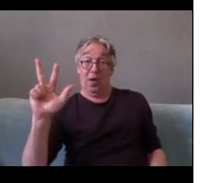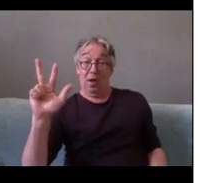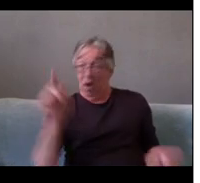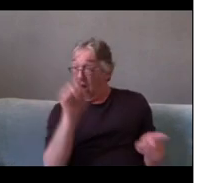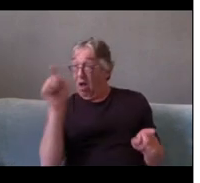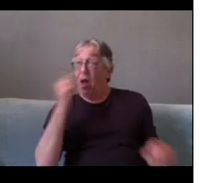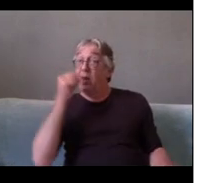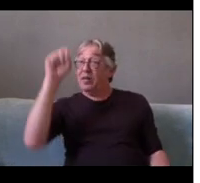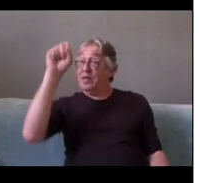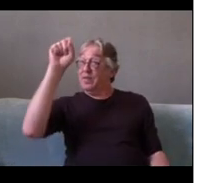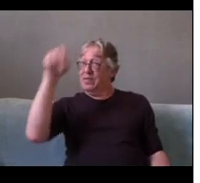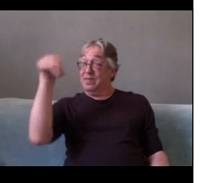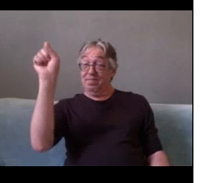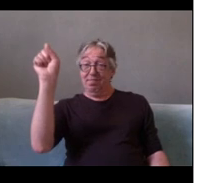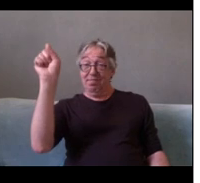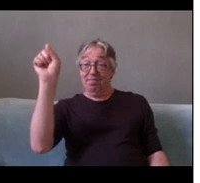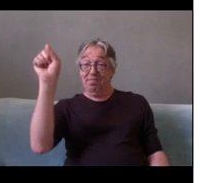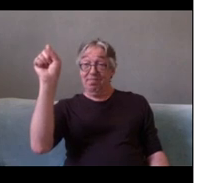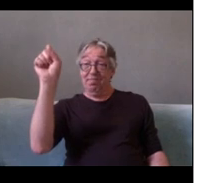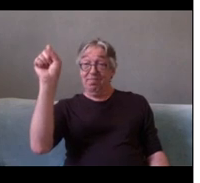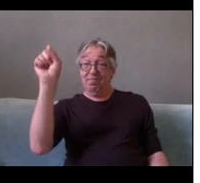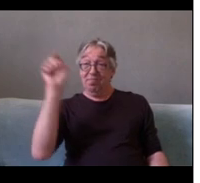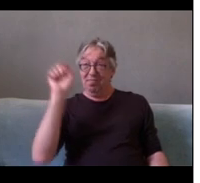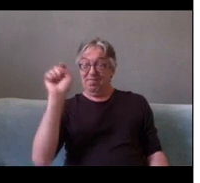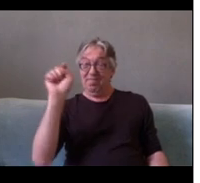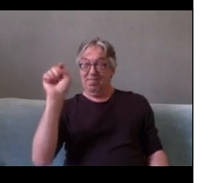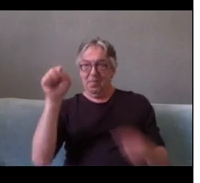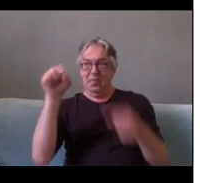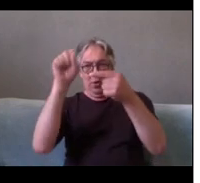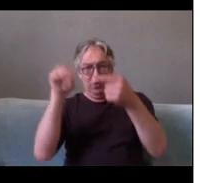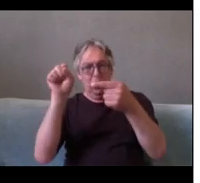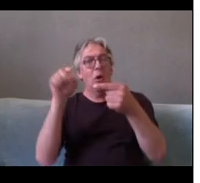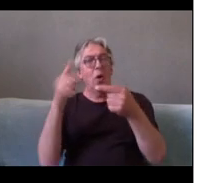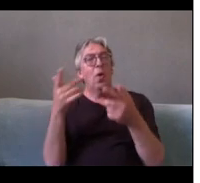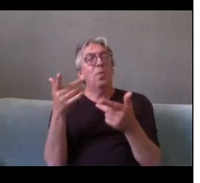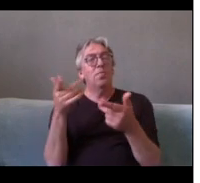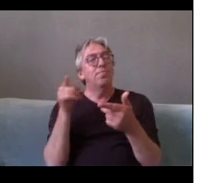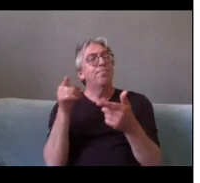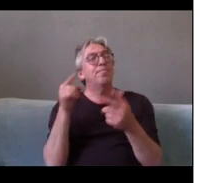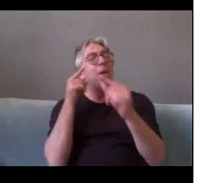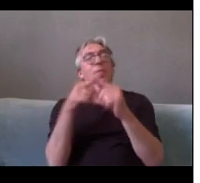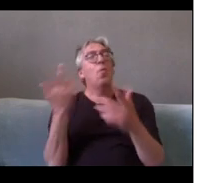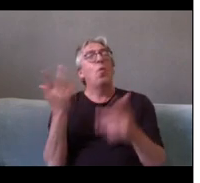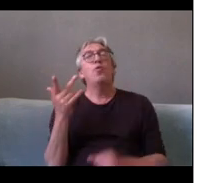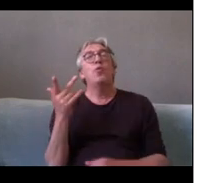to monitor the progress towards goal 1 is proportional population